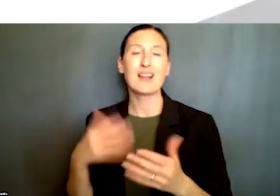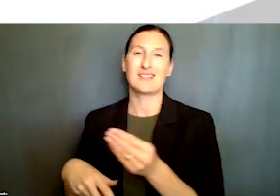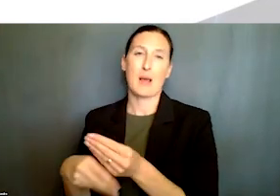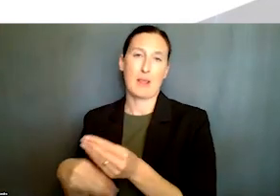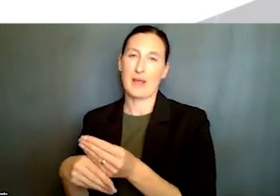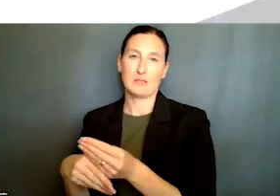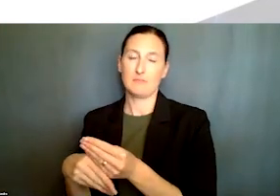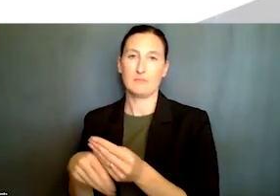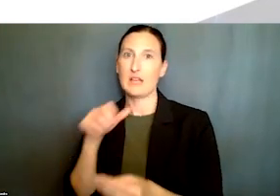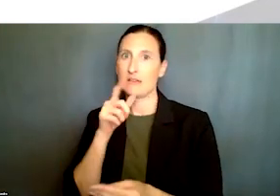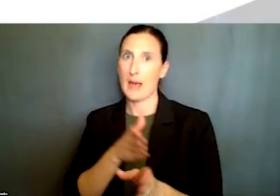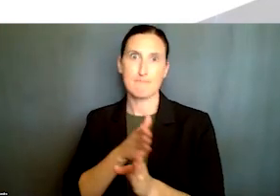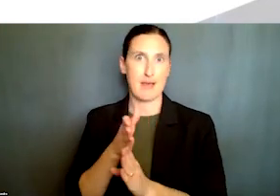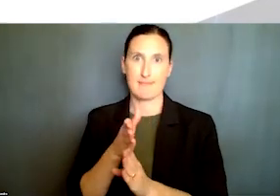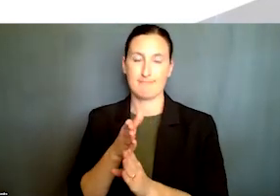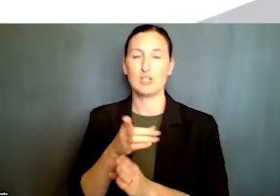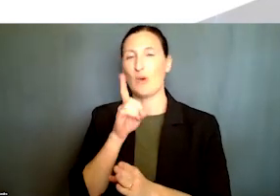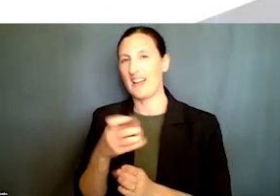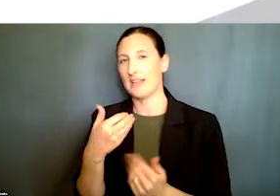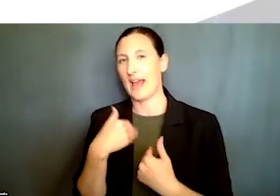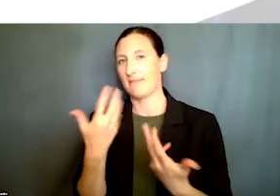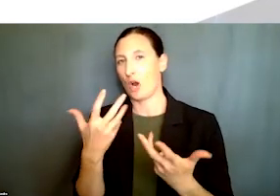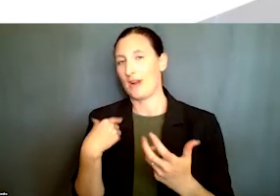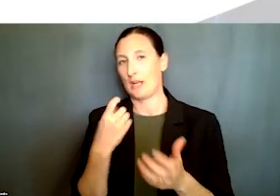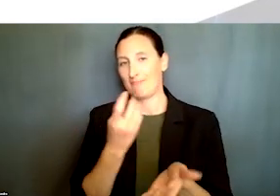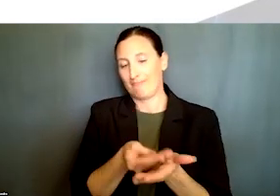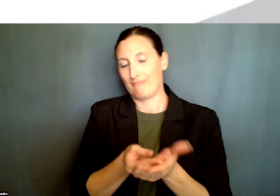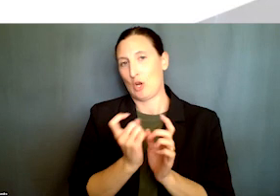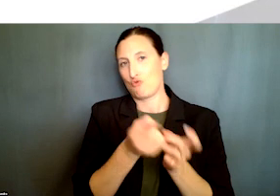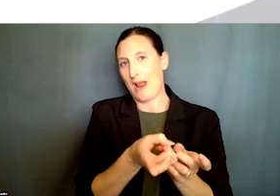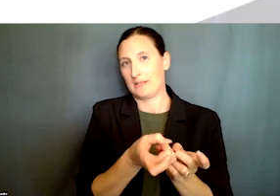In order to apply for this, you need to have a grant or you need to have a pending grant.